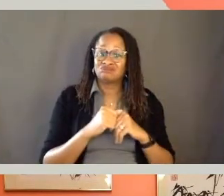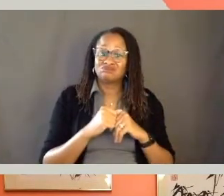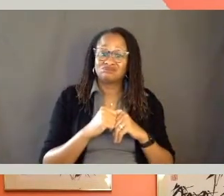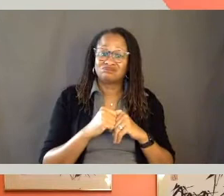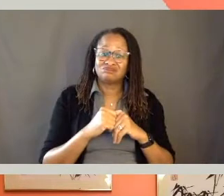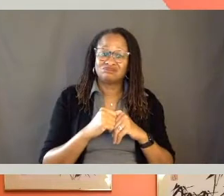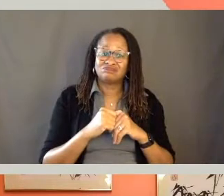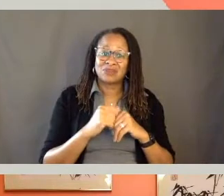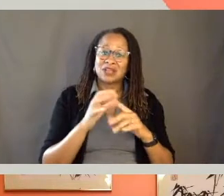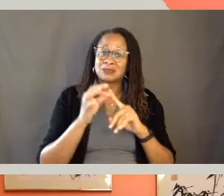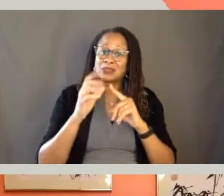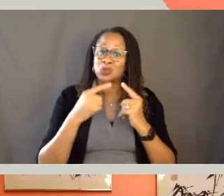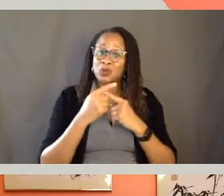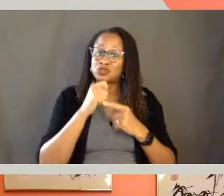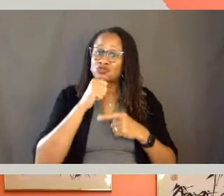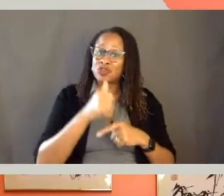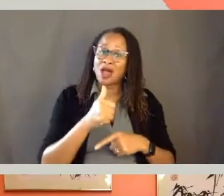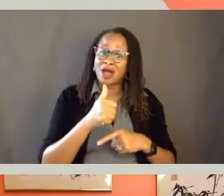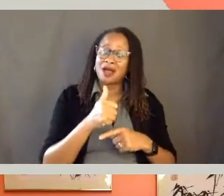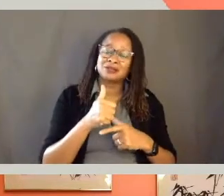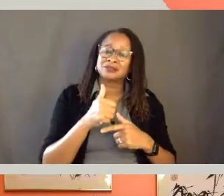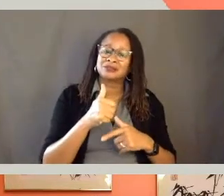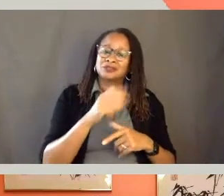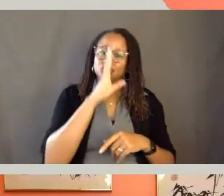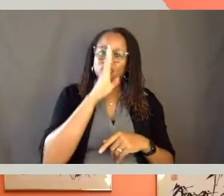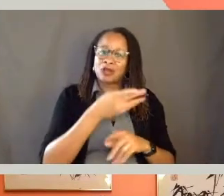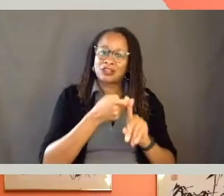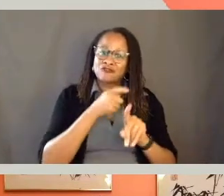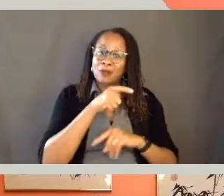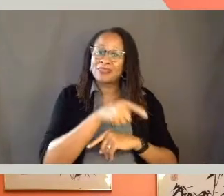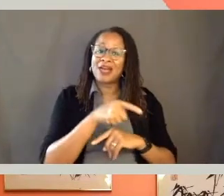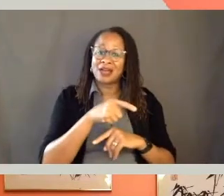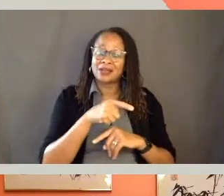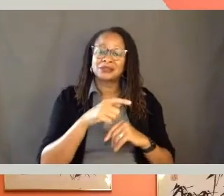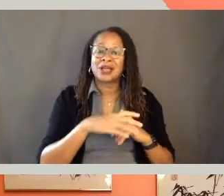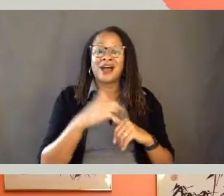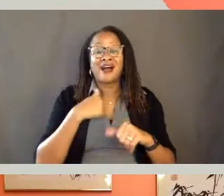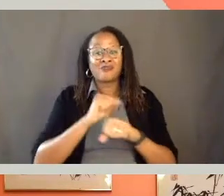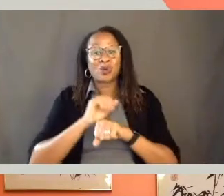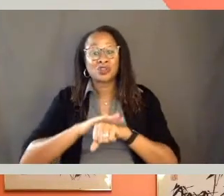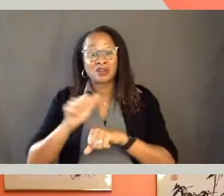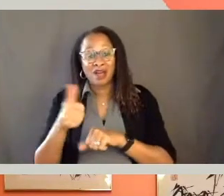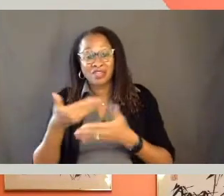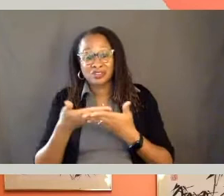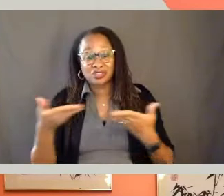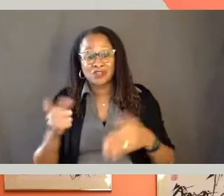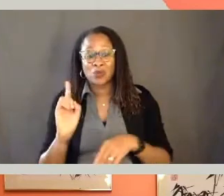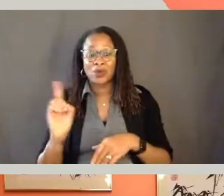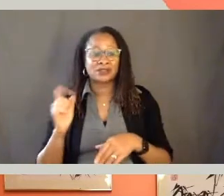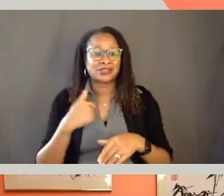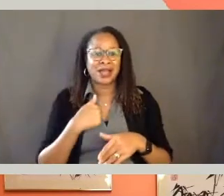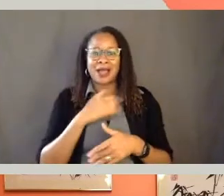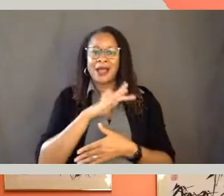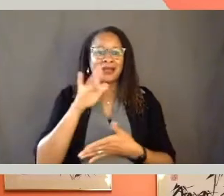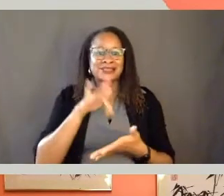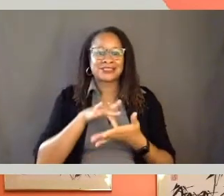Especially when you're not necessarily directly from a group. Now I've worked on other stuff, you know, where I've the essential theme where, you know,